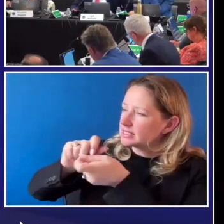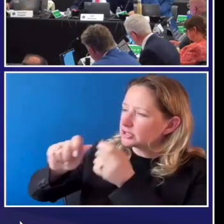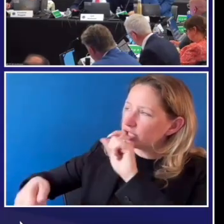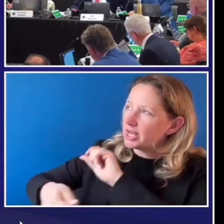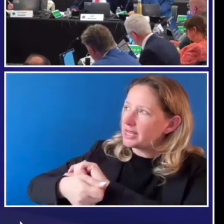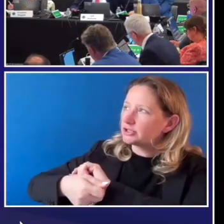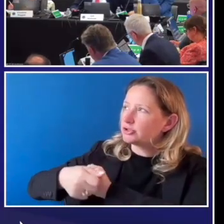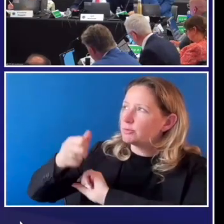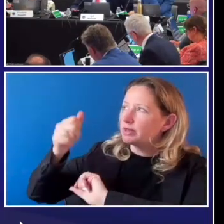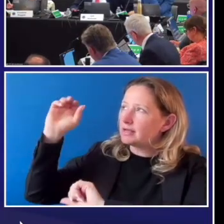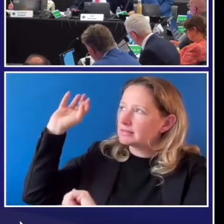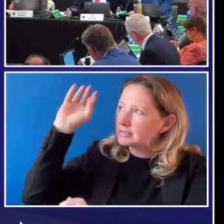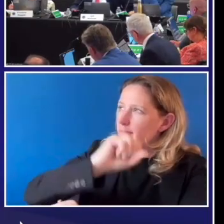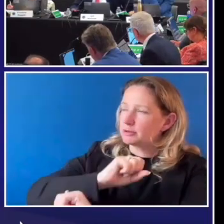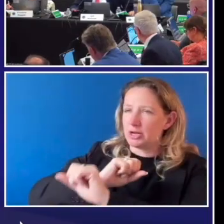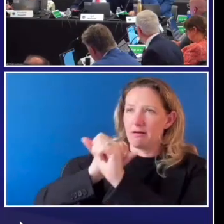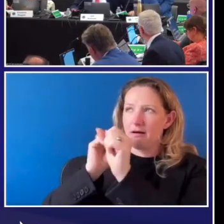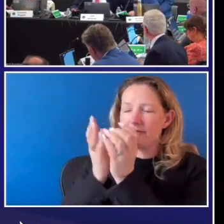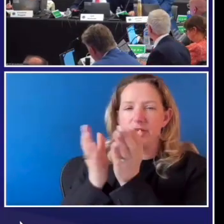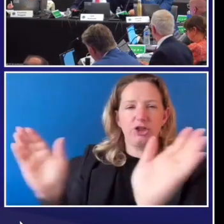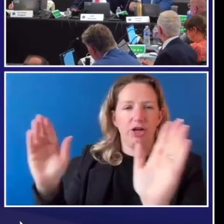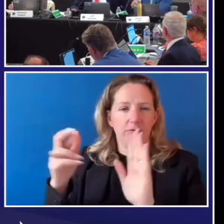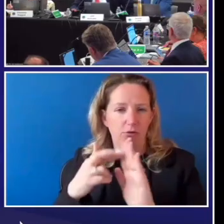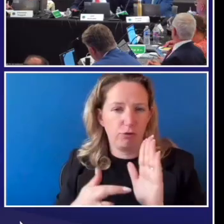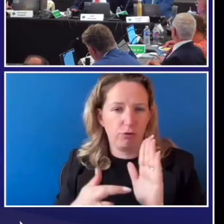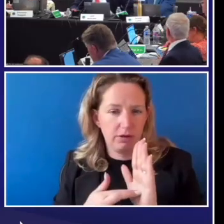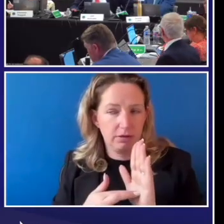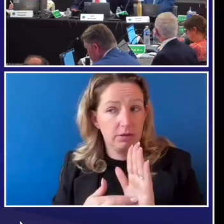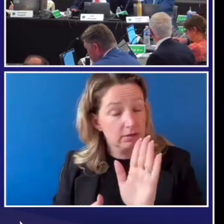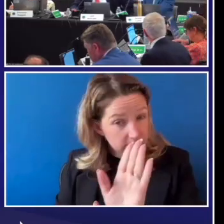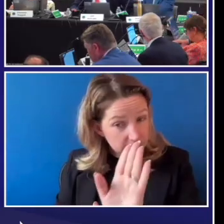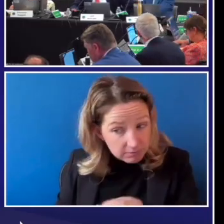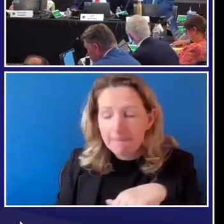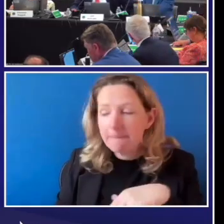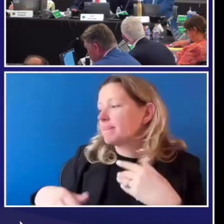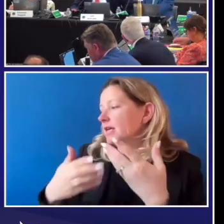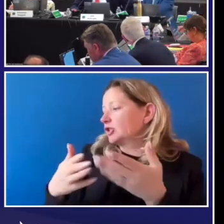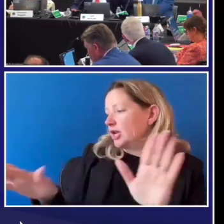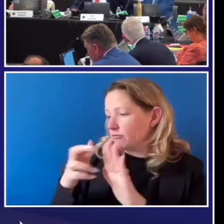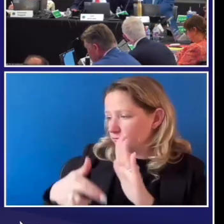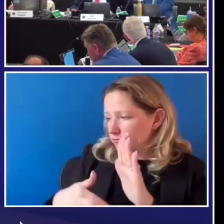So the general rule is that unless there's some reason to keep you in, you can switch.